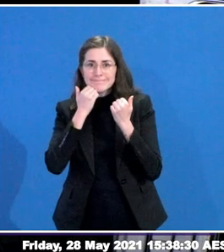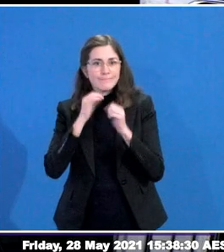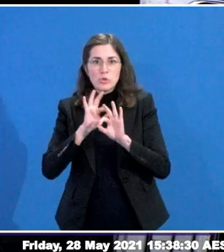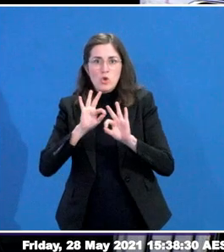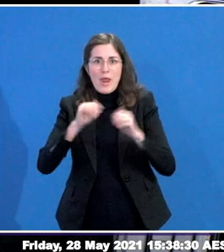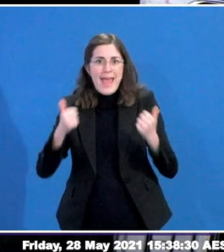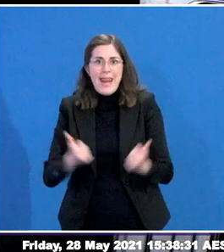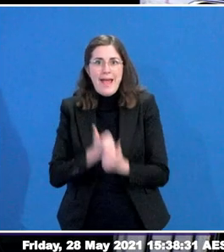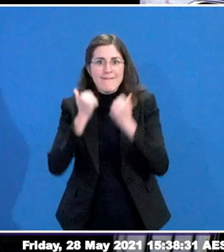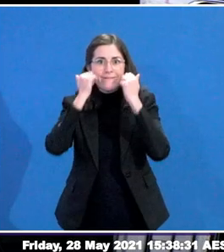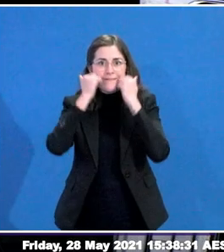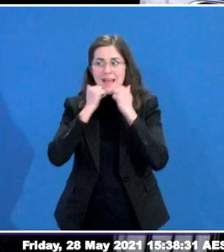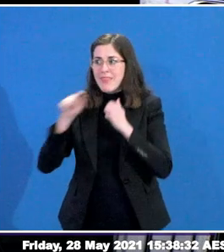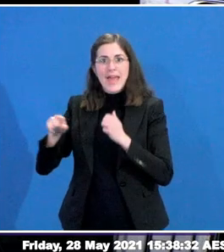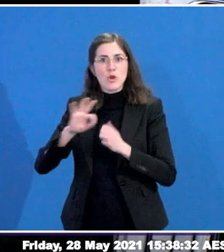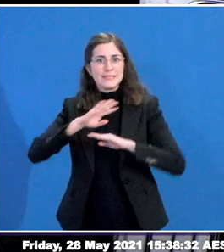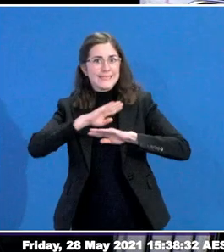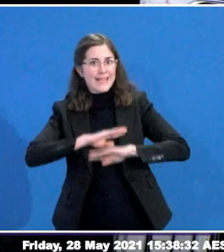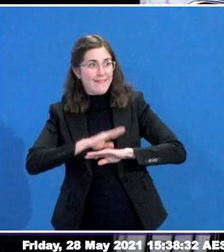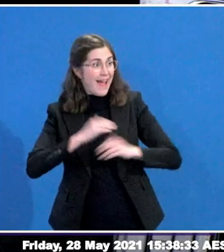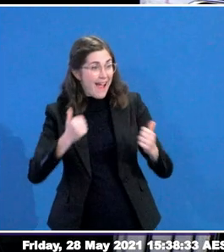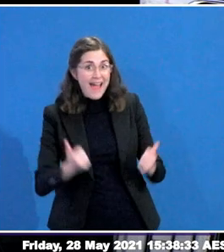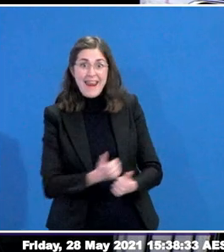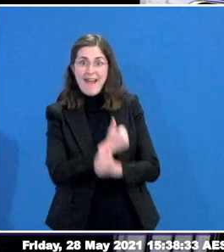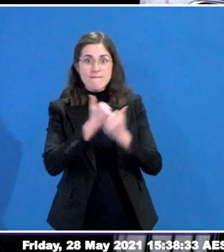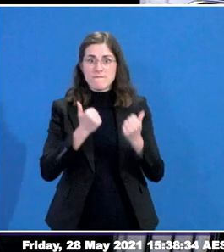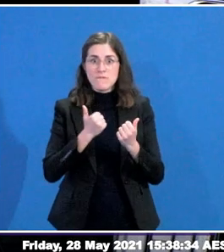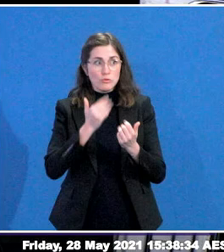could not, independently of course, be satisfied beyond a reasonable doubt